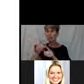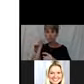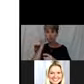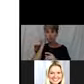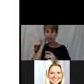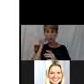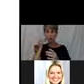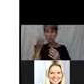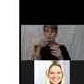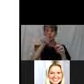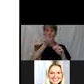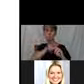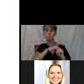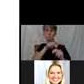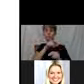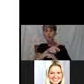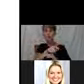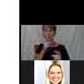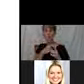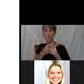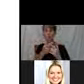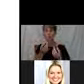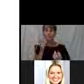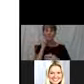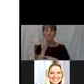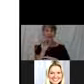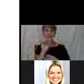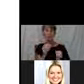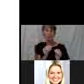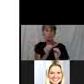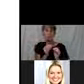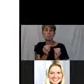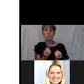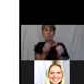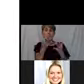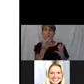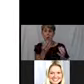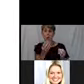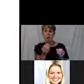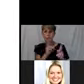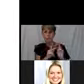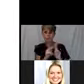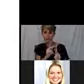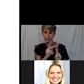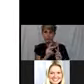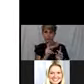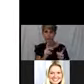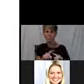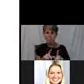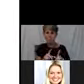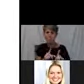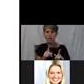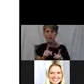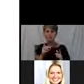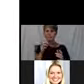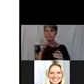we'll be able to see that many more people. But to get to that shower event, you had to leave the camp. You had to be willing to engage.